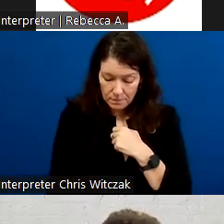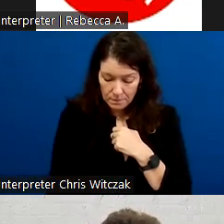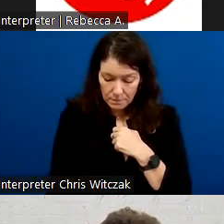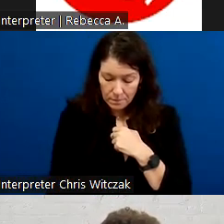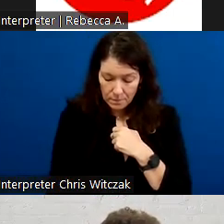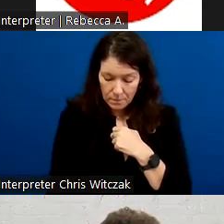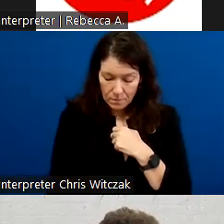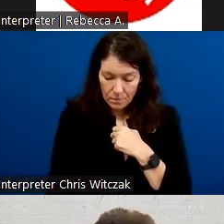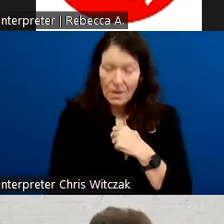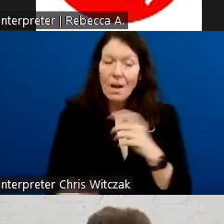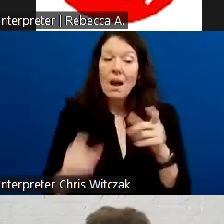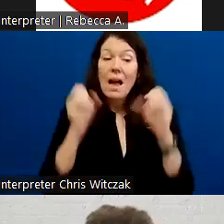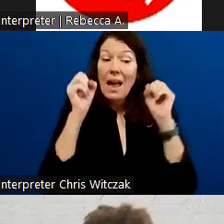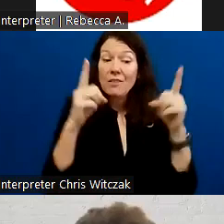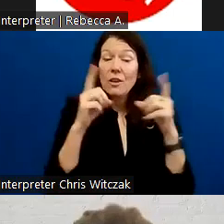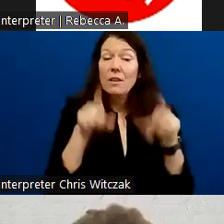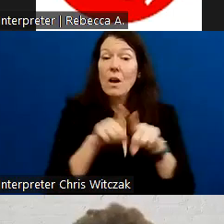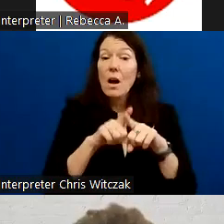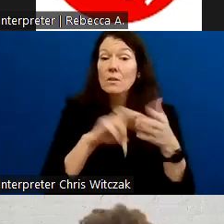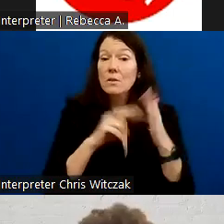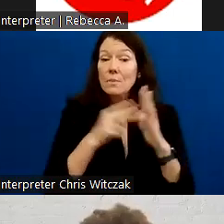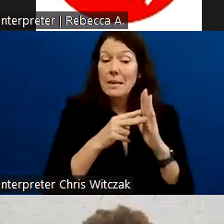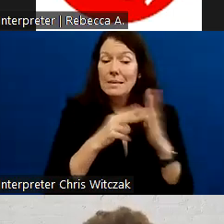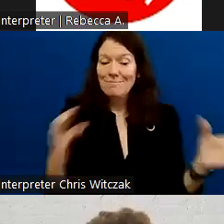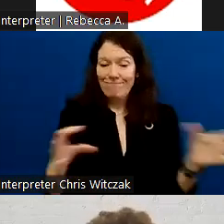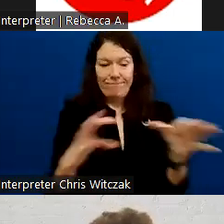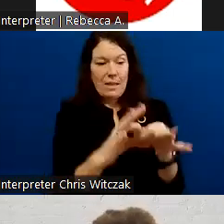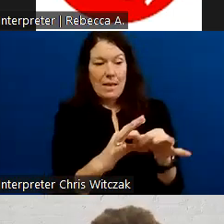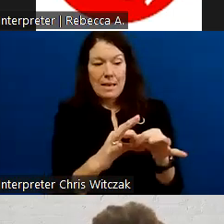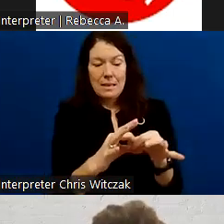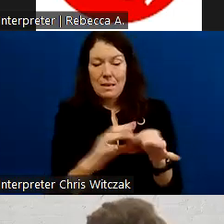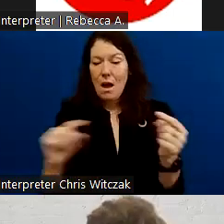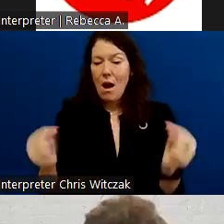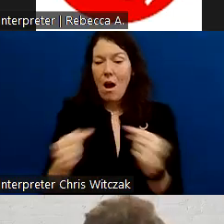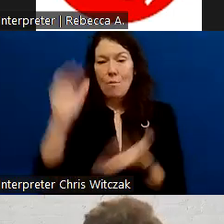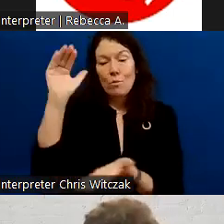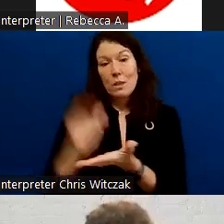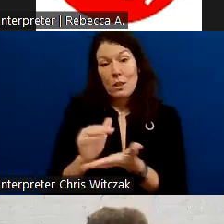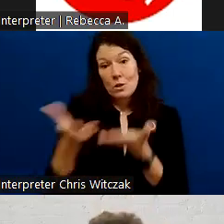survivors to harm reduction services in the community and we'll talk much more about that